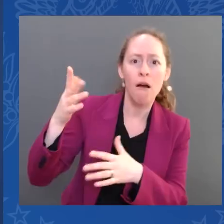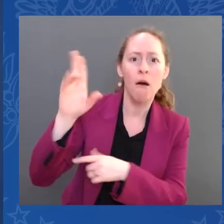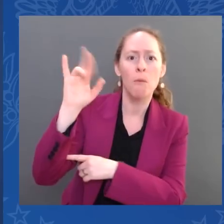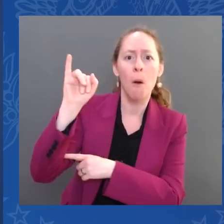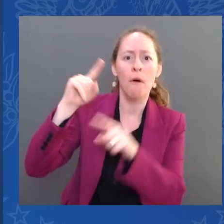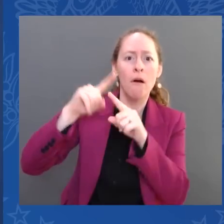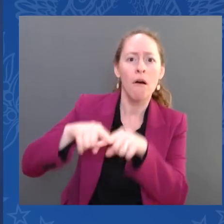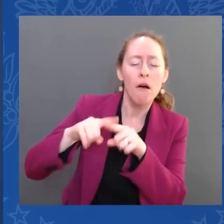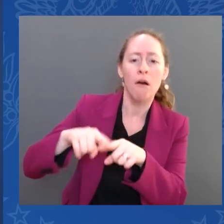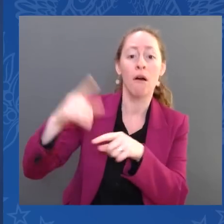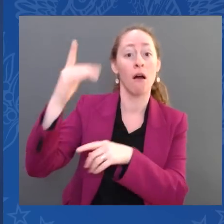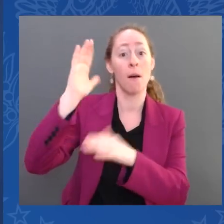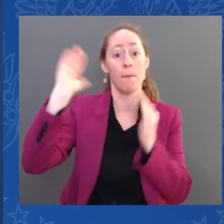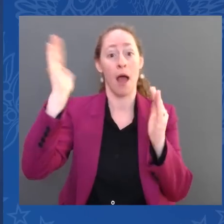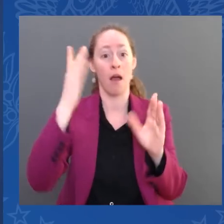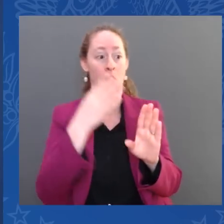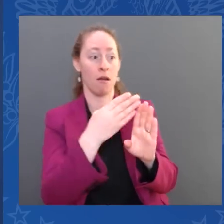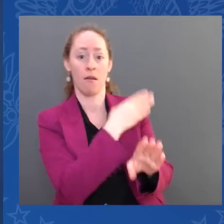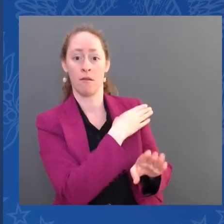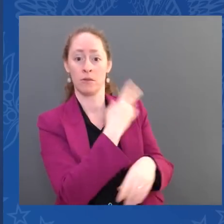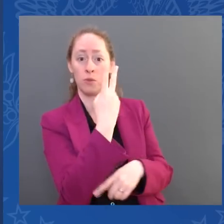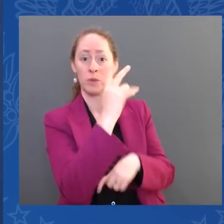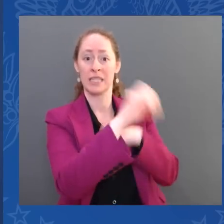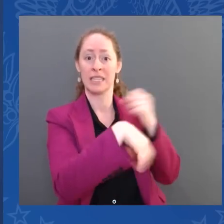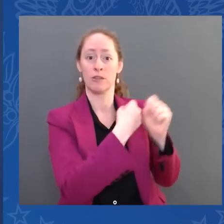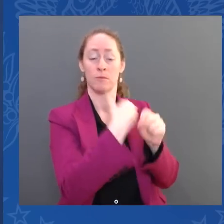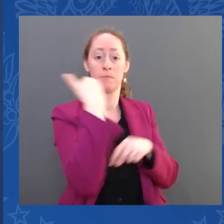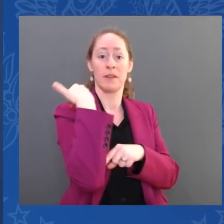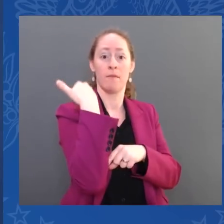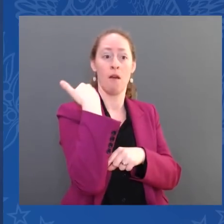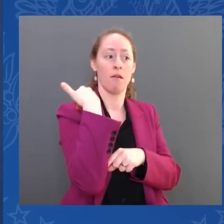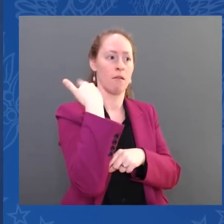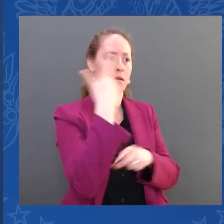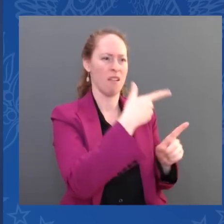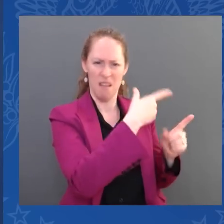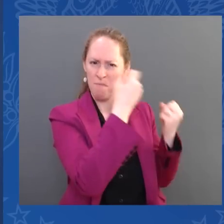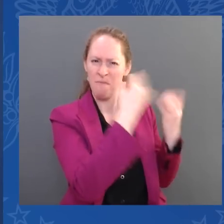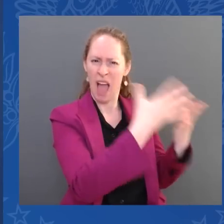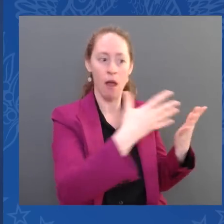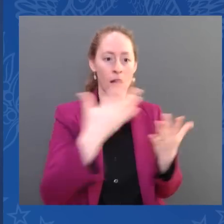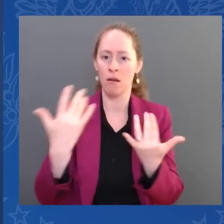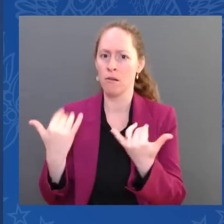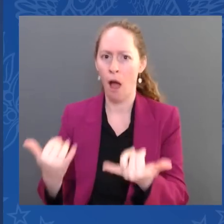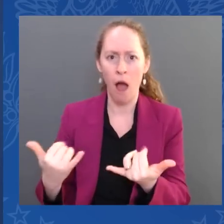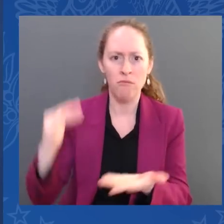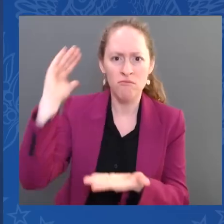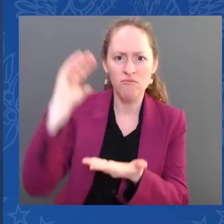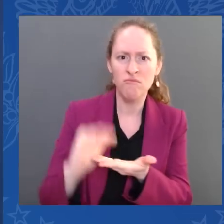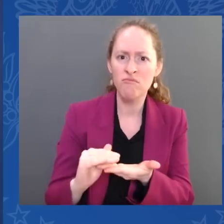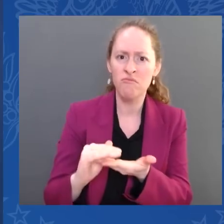And Amer- -- and American manufacturing is booming: 600,000 new manufacturing jobs created since I took office.